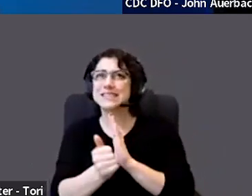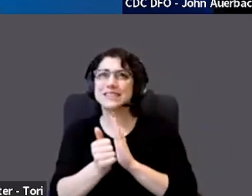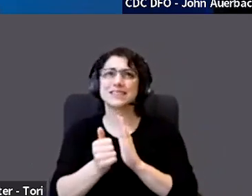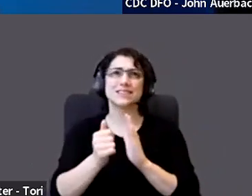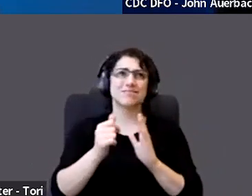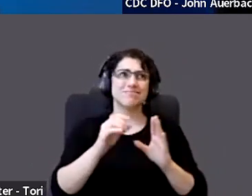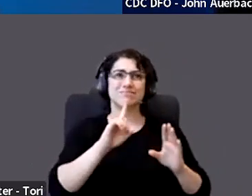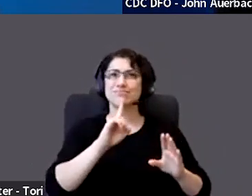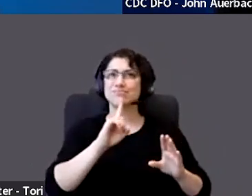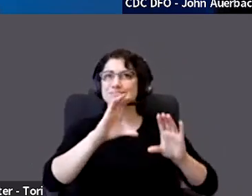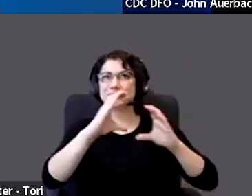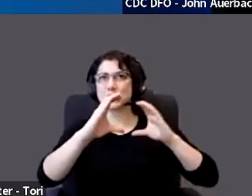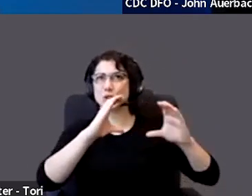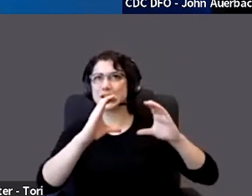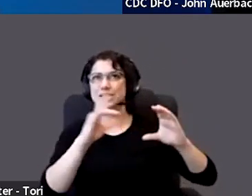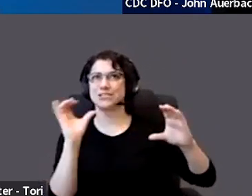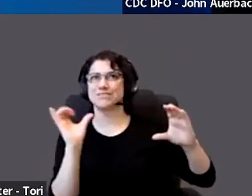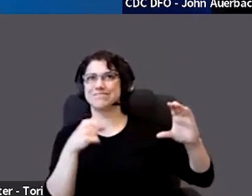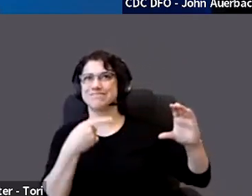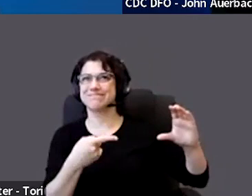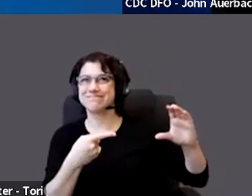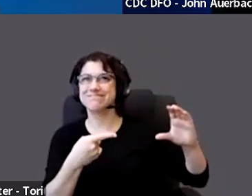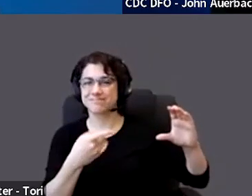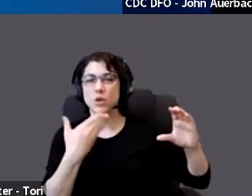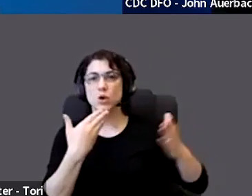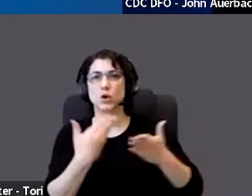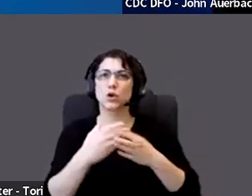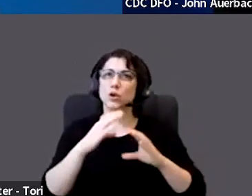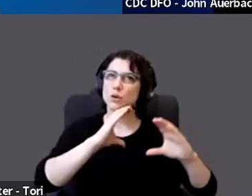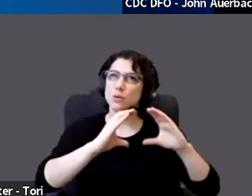I think good communication, effective communication,